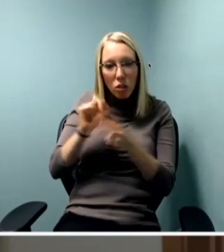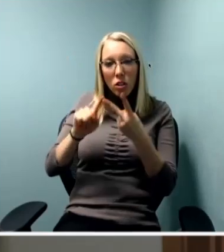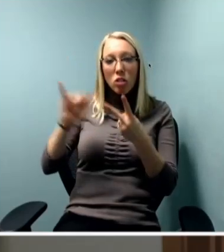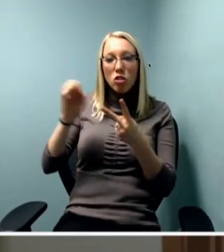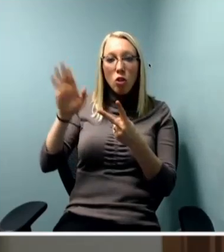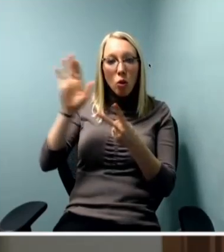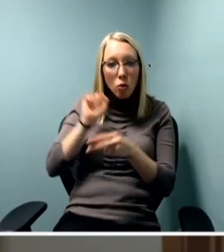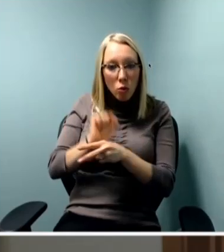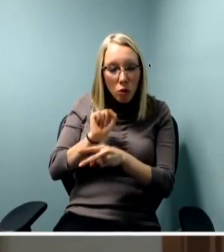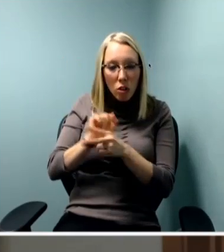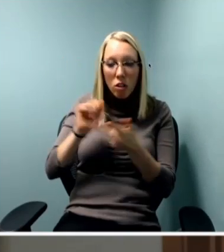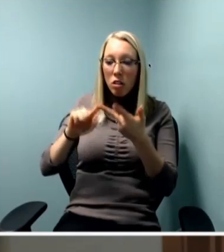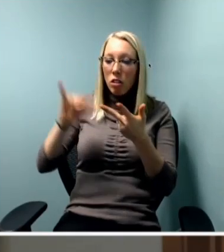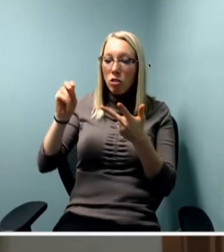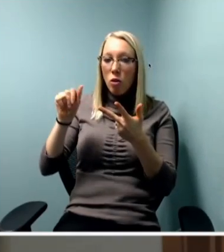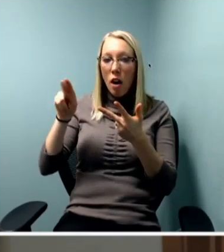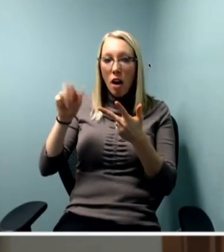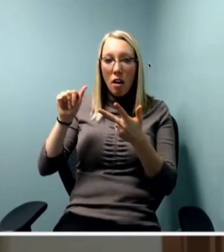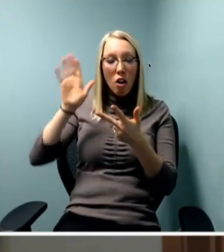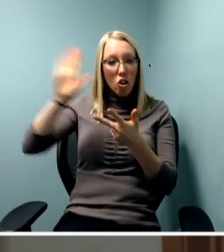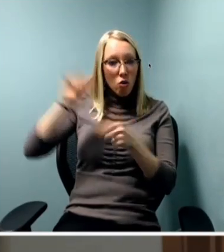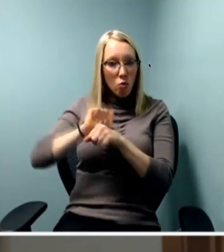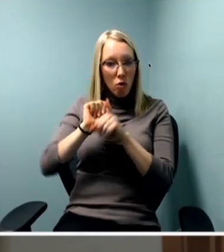And they actually were able to start writing about it critically.